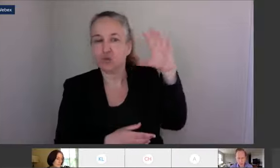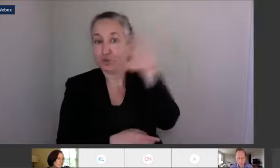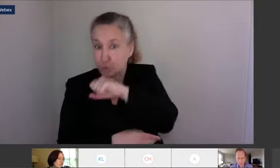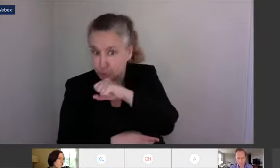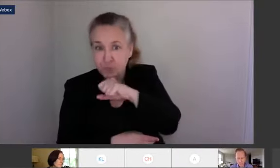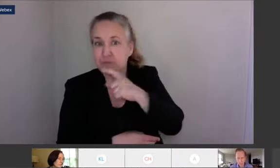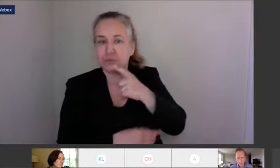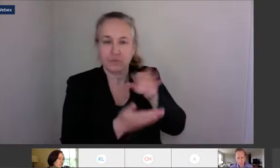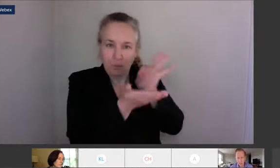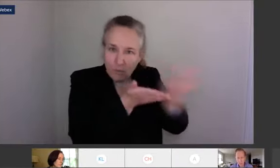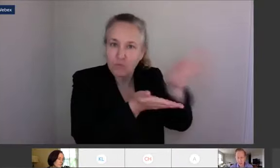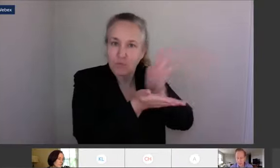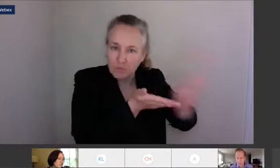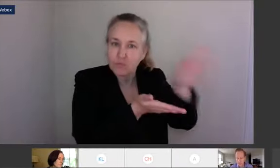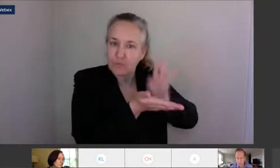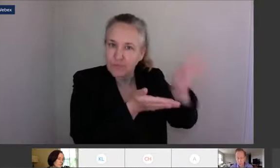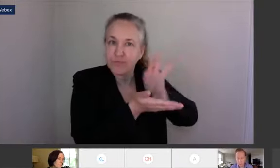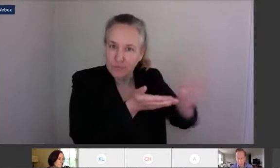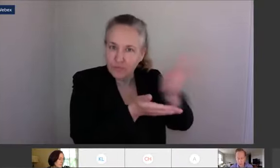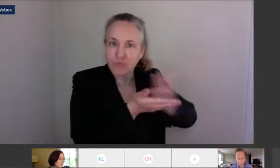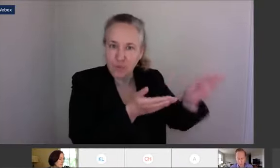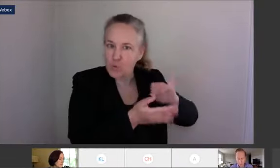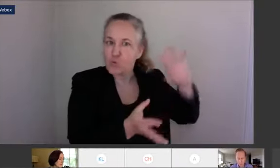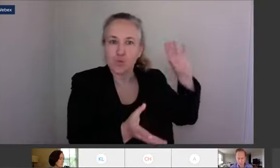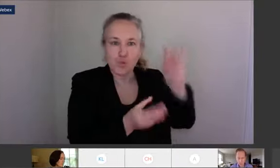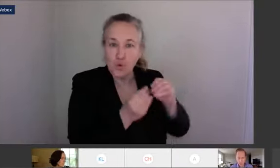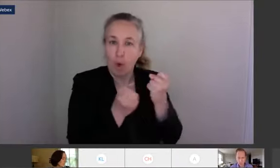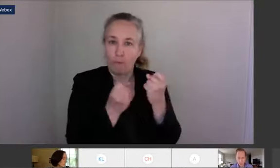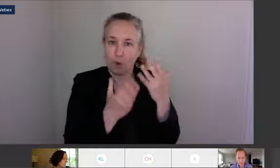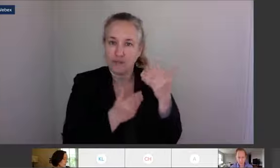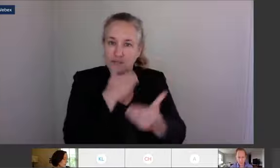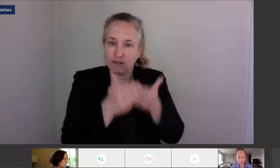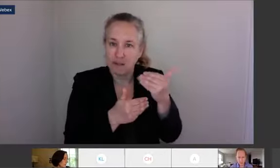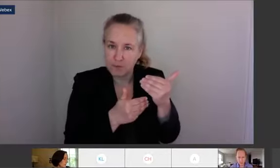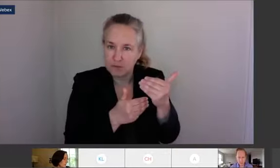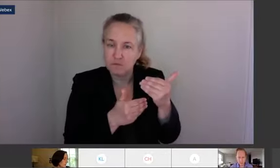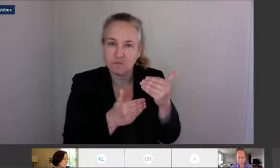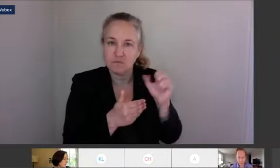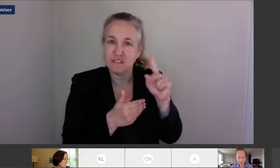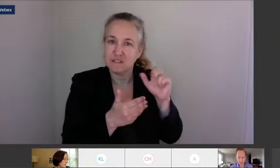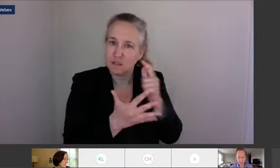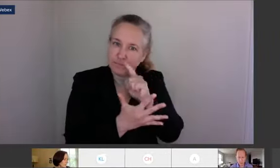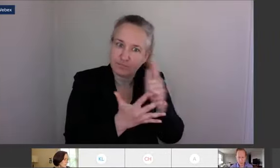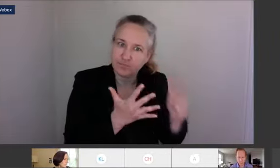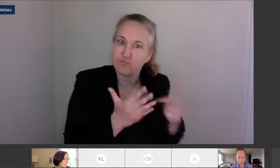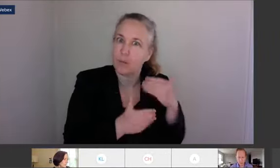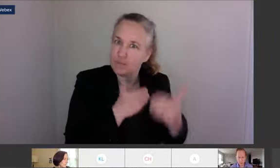by hand it's a multi-step process with each ballot to verify the voter is in